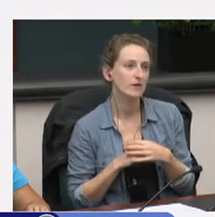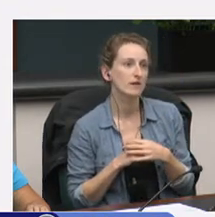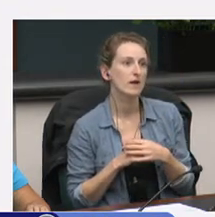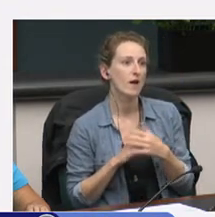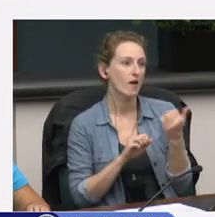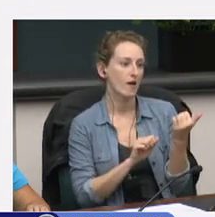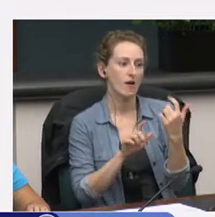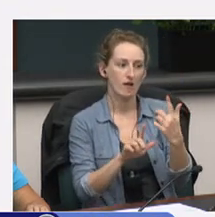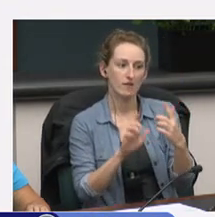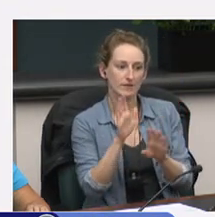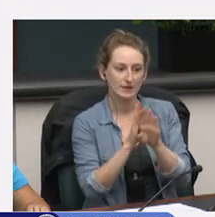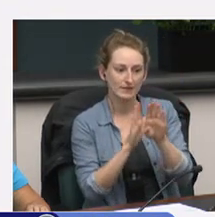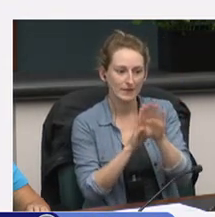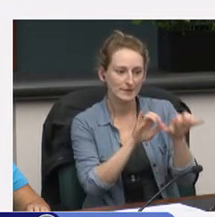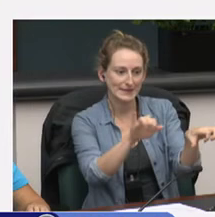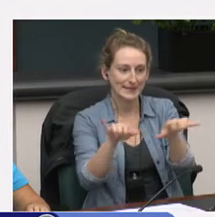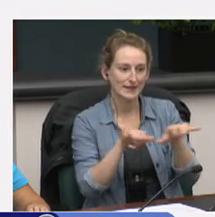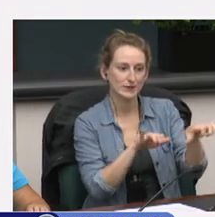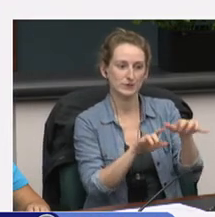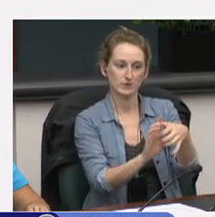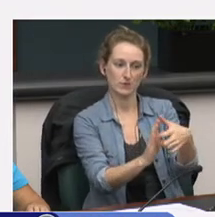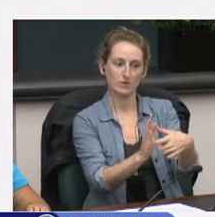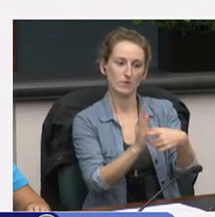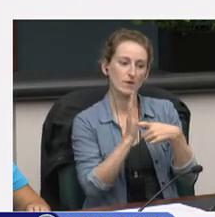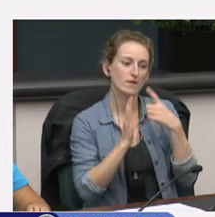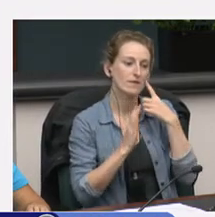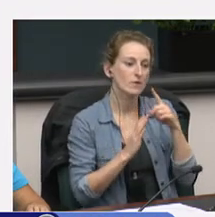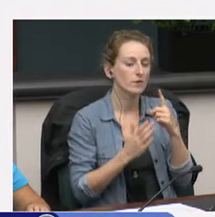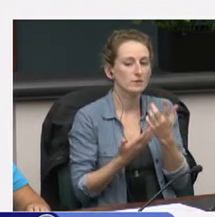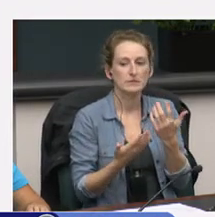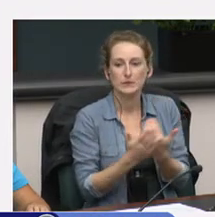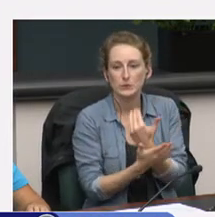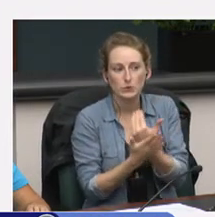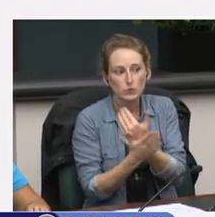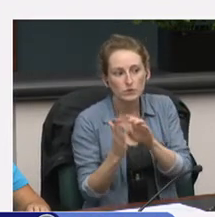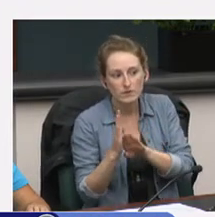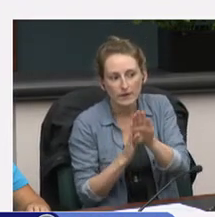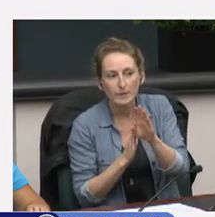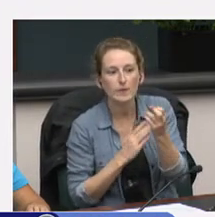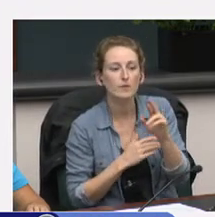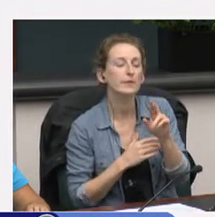be considered when new developments or other activity happens on land